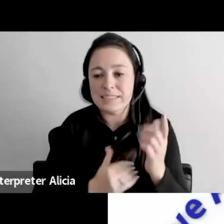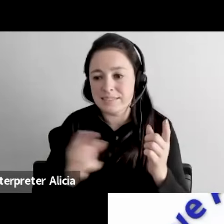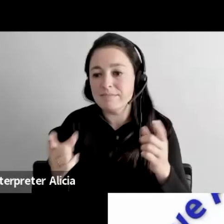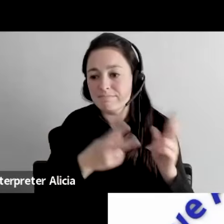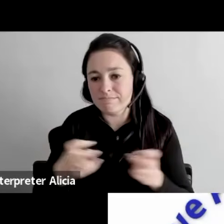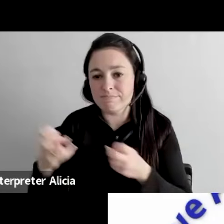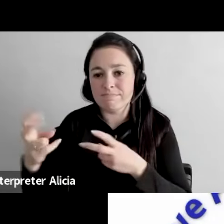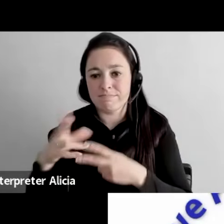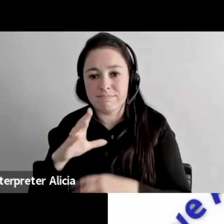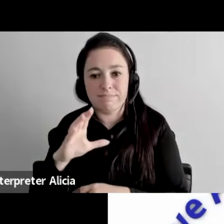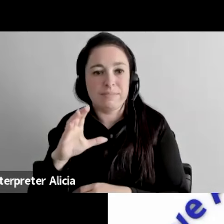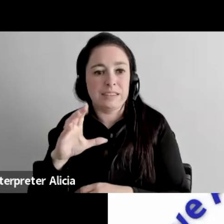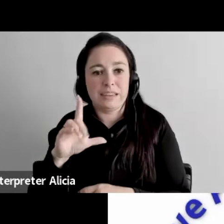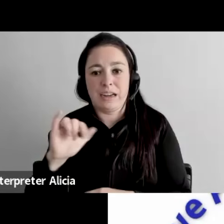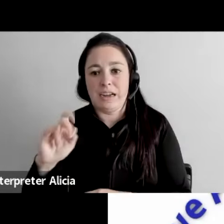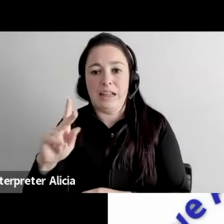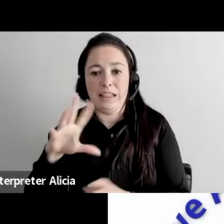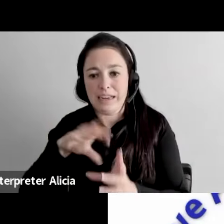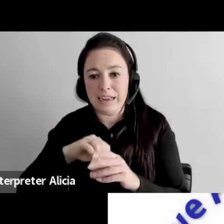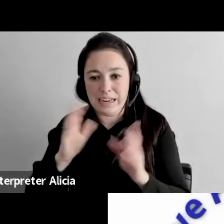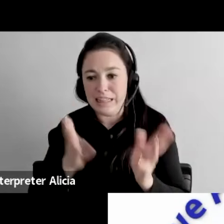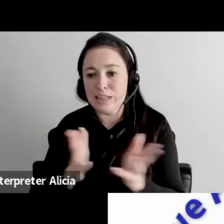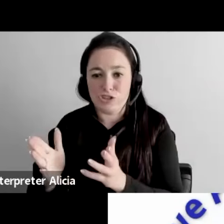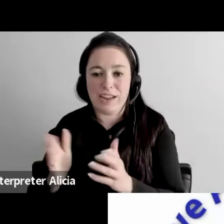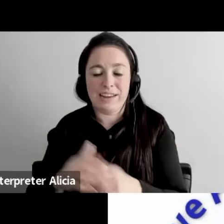you can hear about our future webinars. Thanks, everyone.